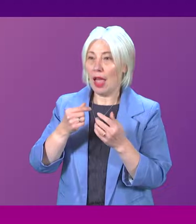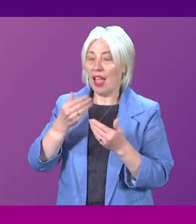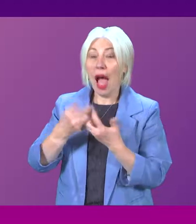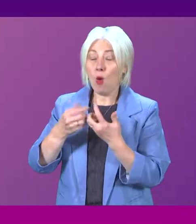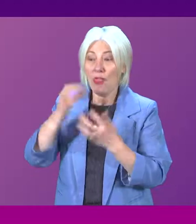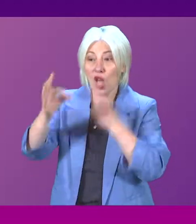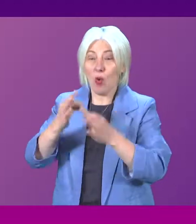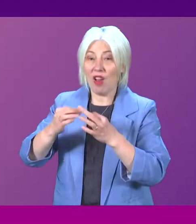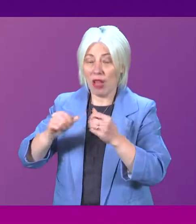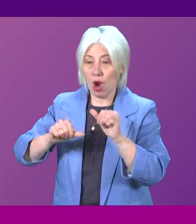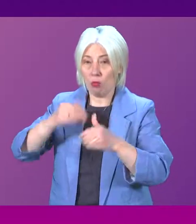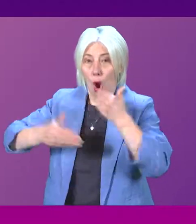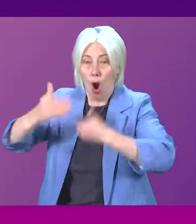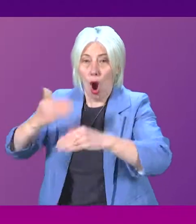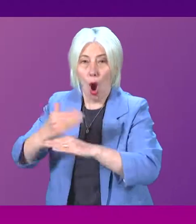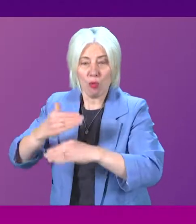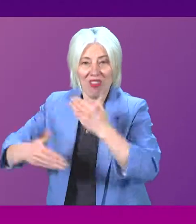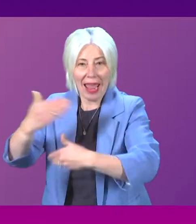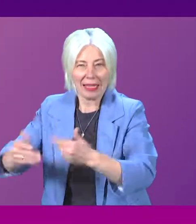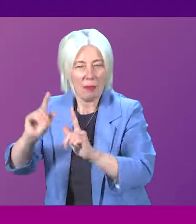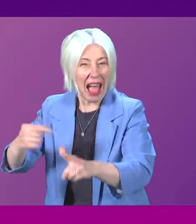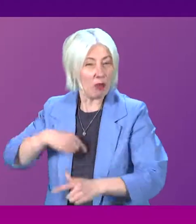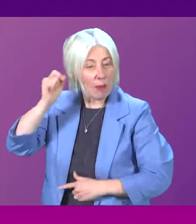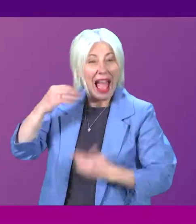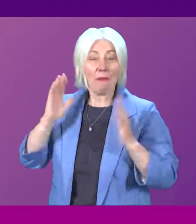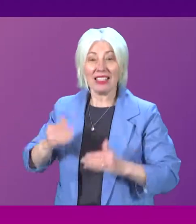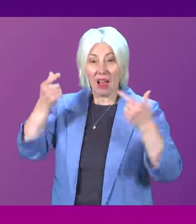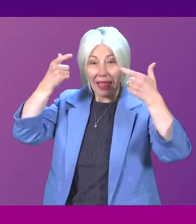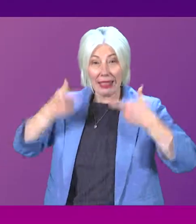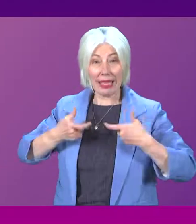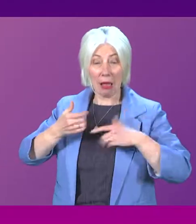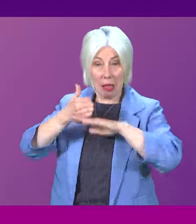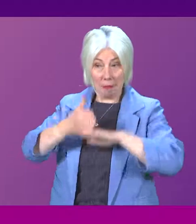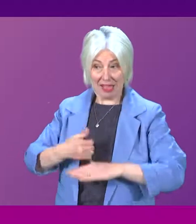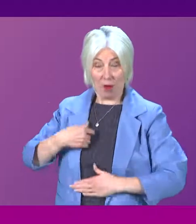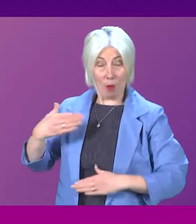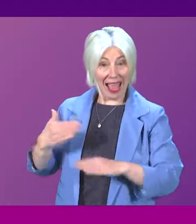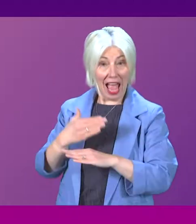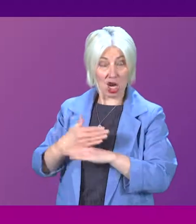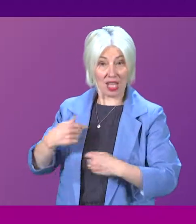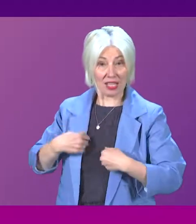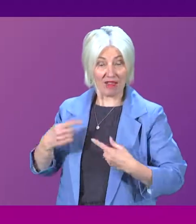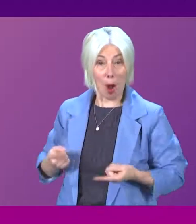I have to have a legal basis for all the actions that I take as a minister.